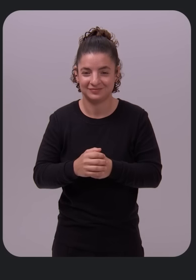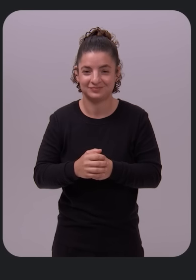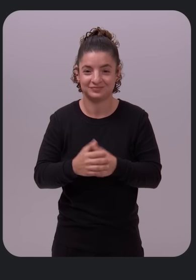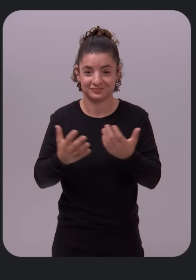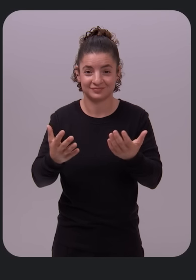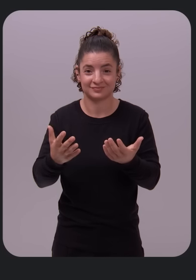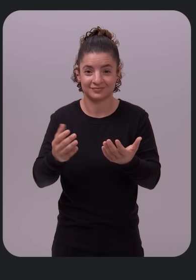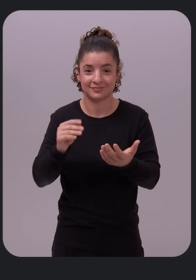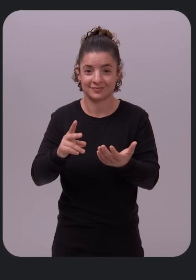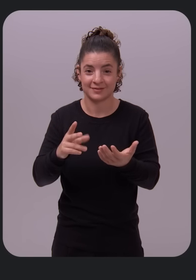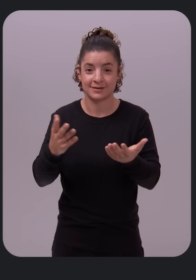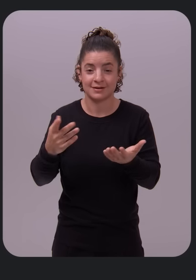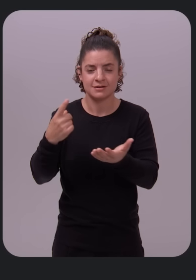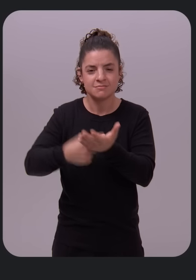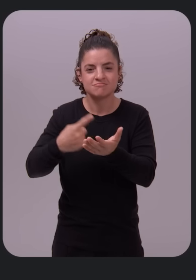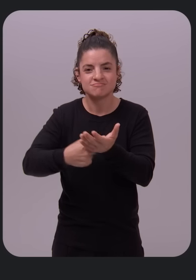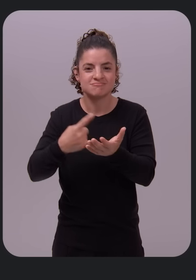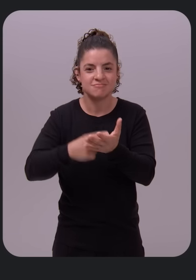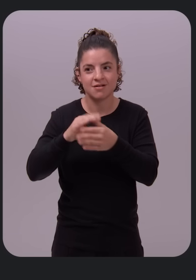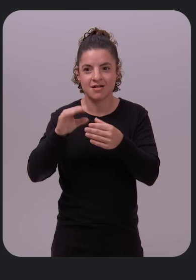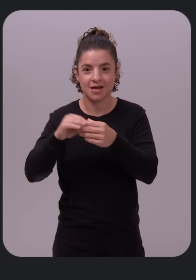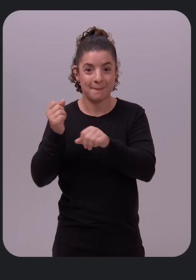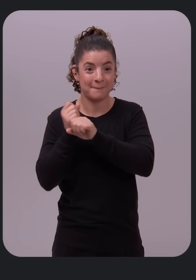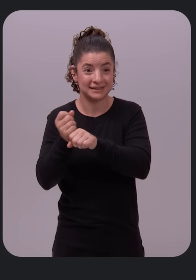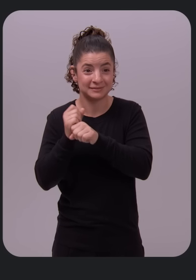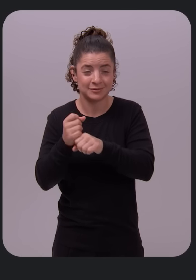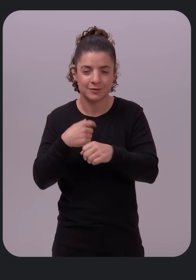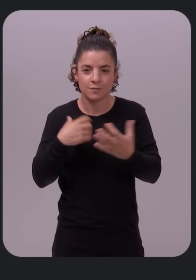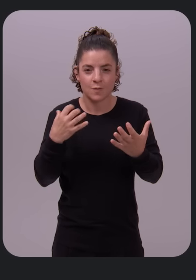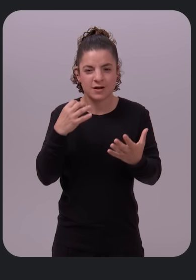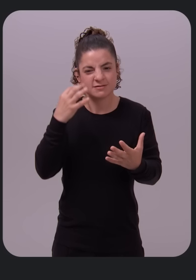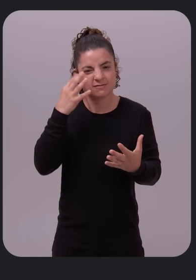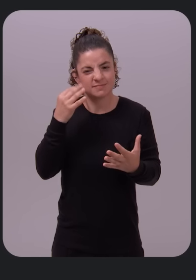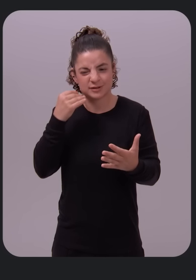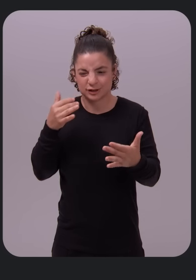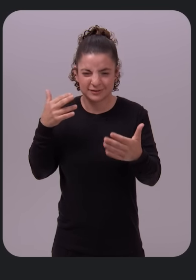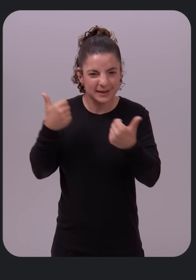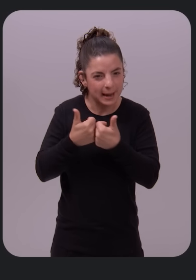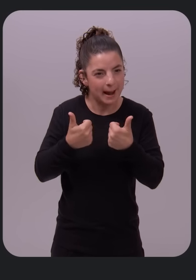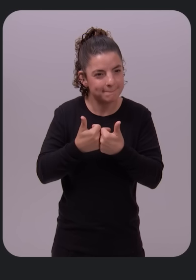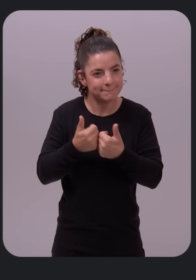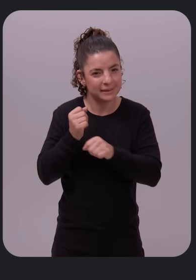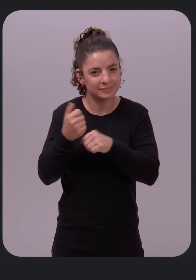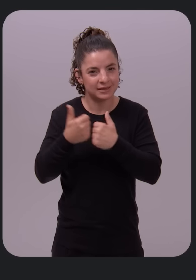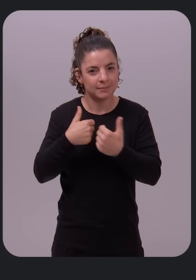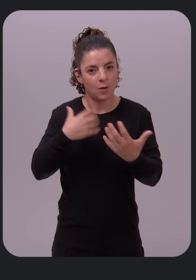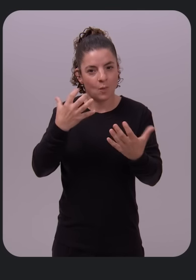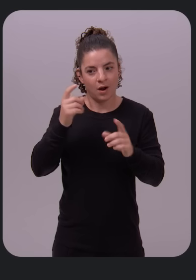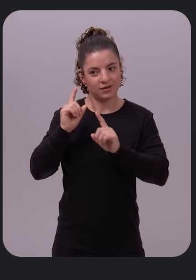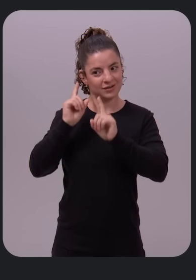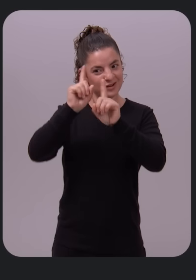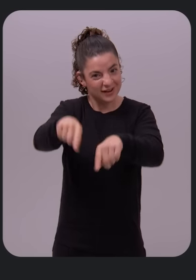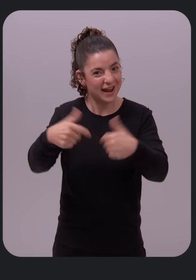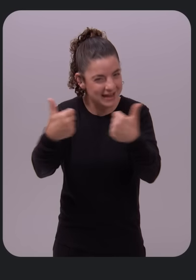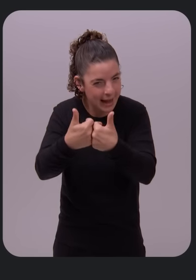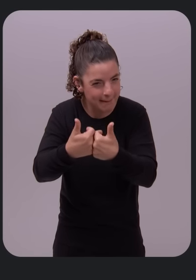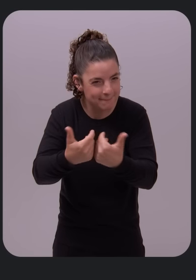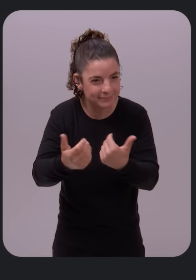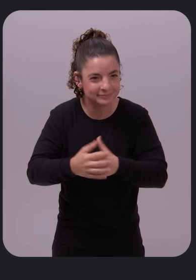OK, so all this talk about baseball made me want to get closer to the game, like at the next game close.